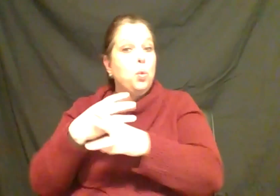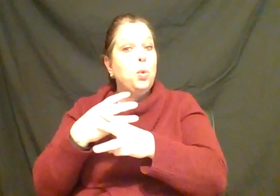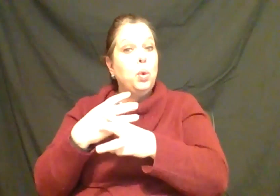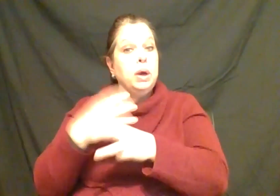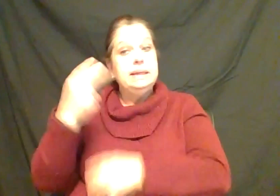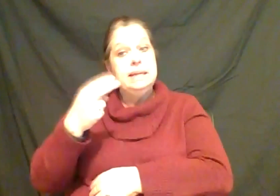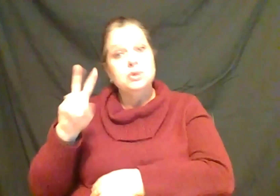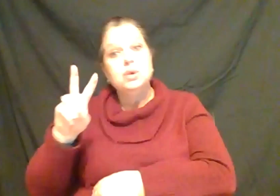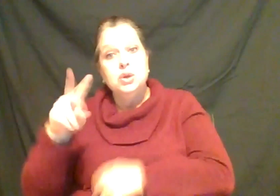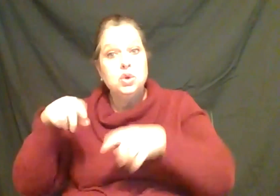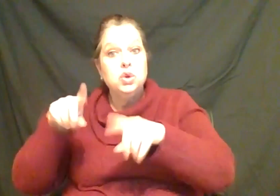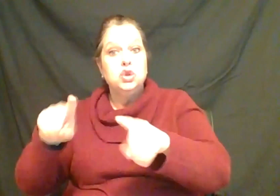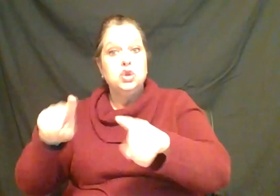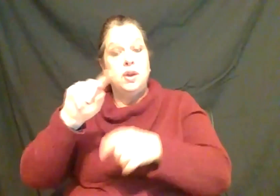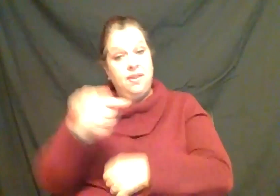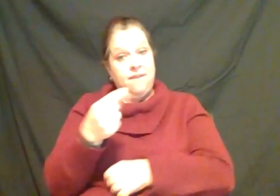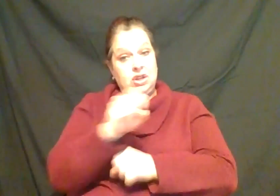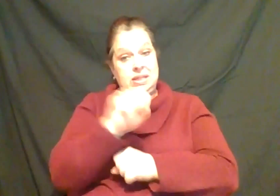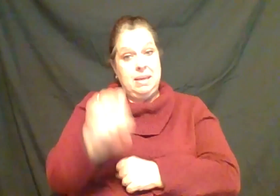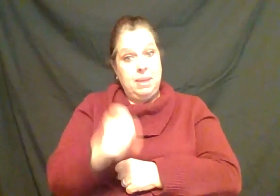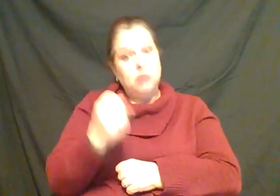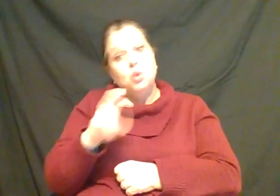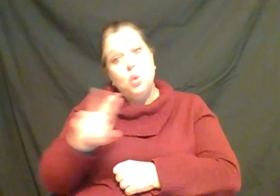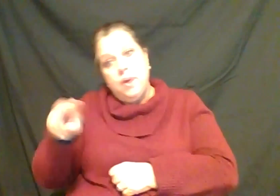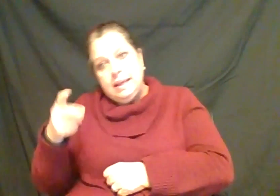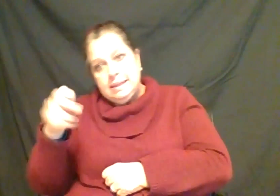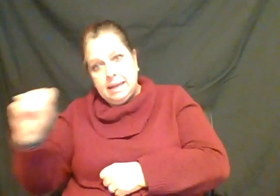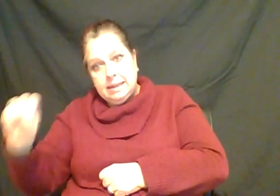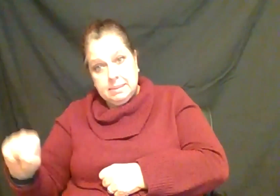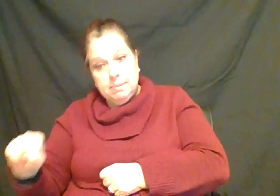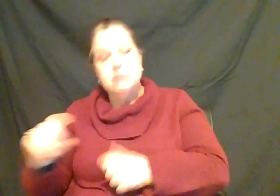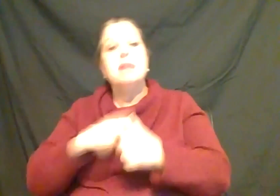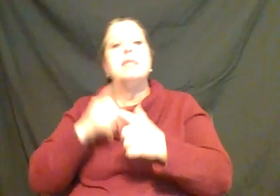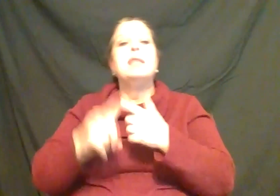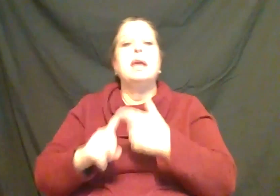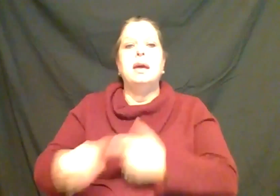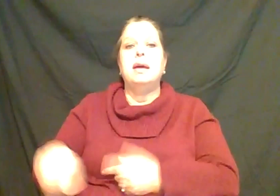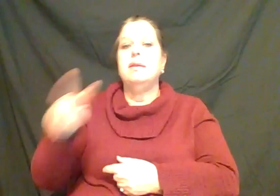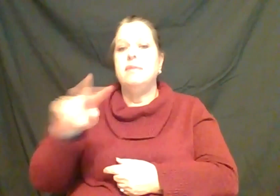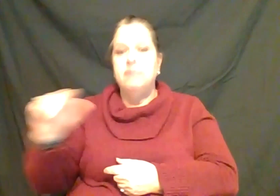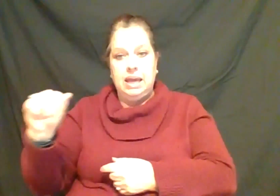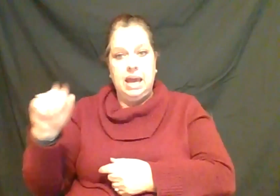during semester one or semester two and then take va us history again semester one or semester two